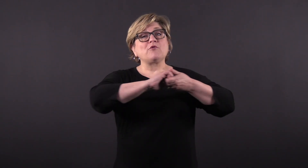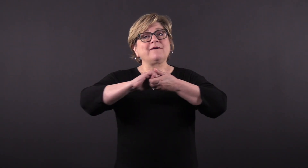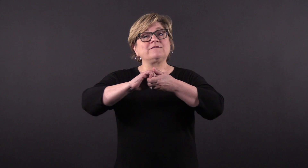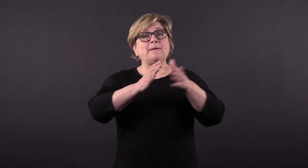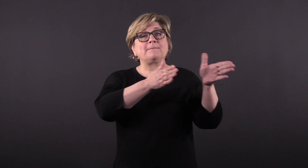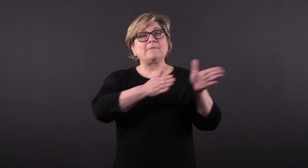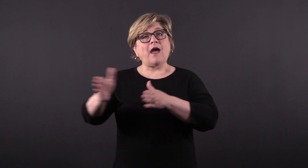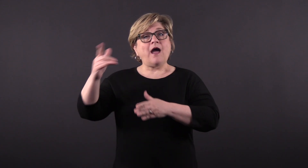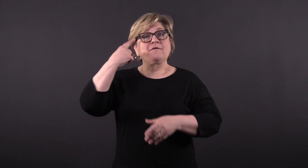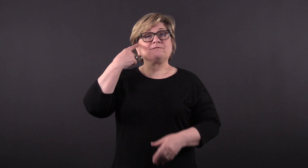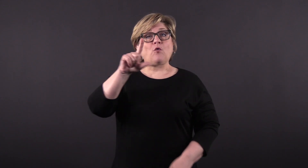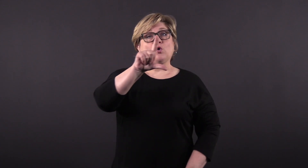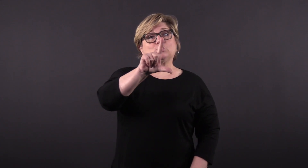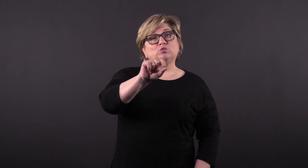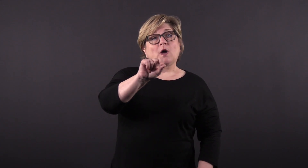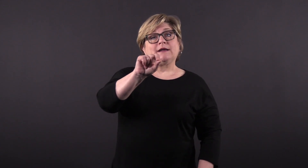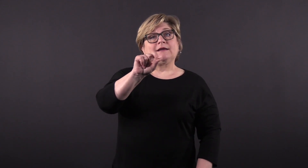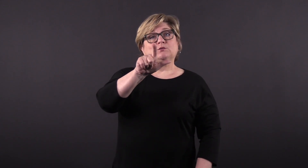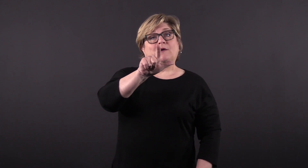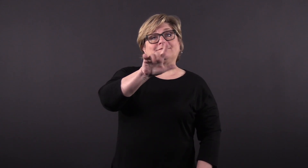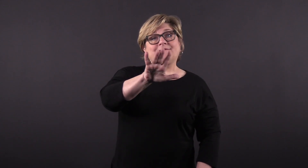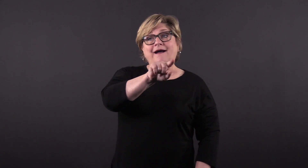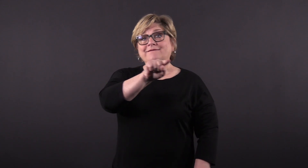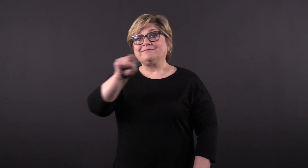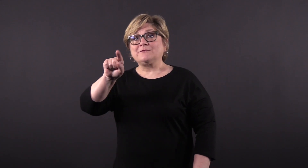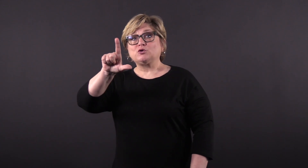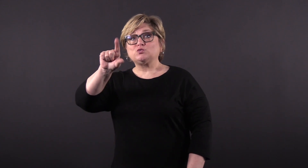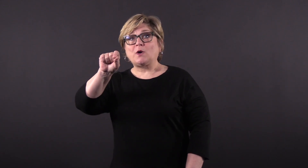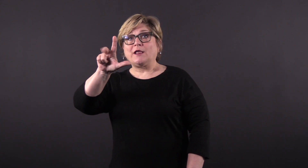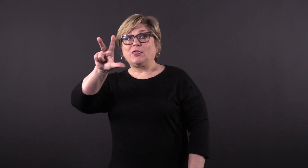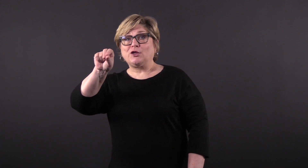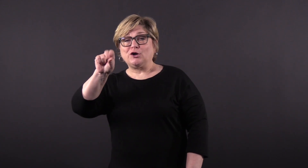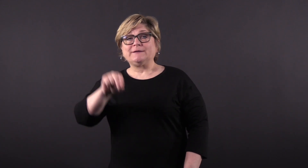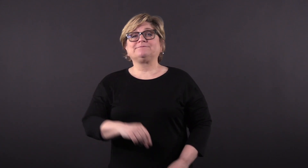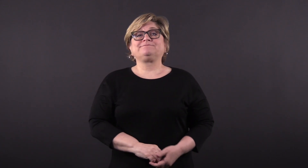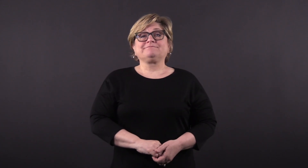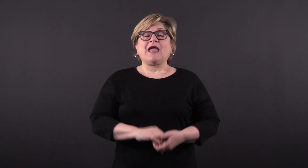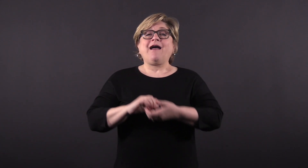Collaborative Plan for 2025-2030.